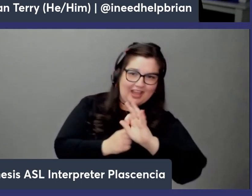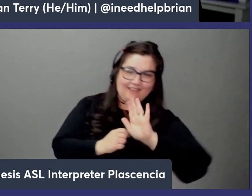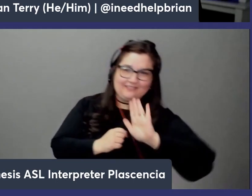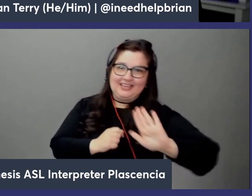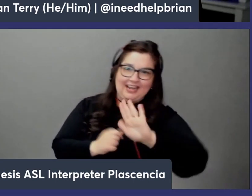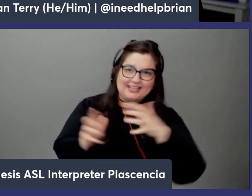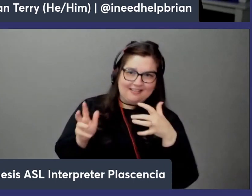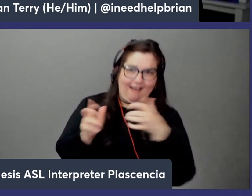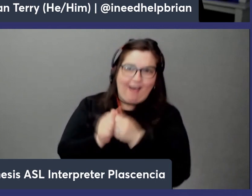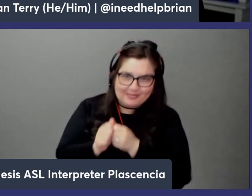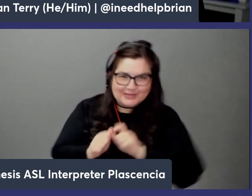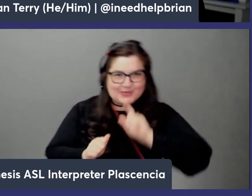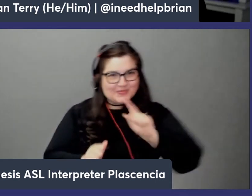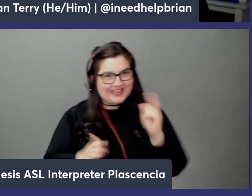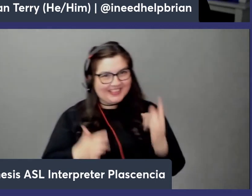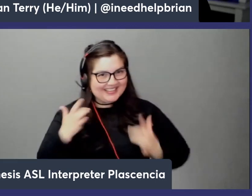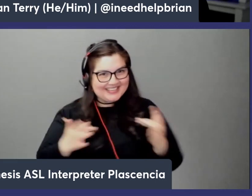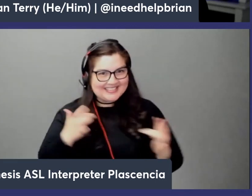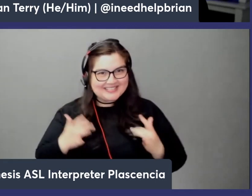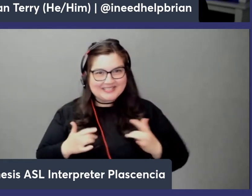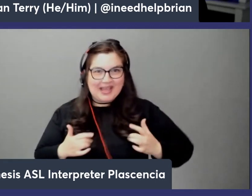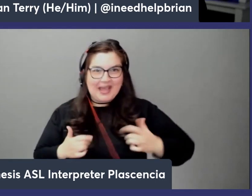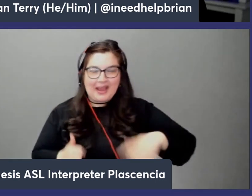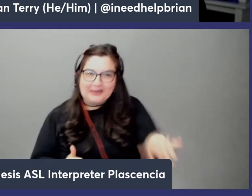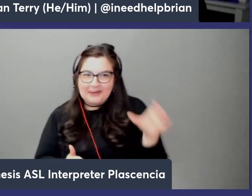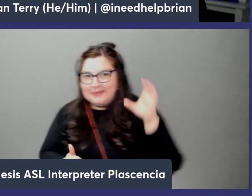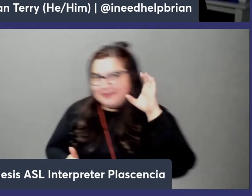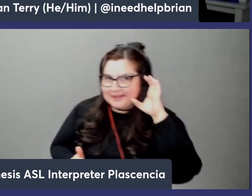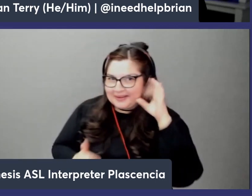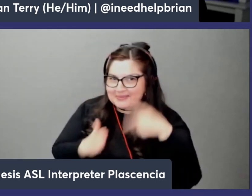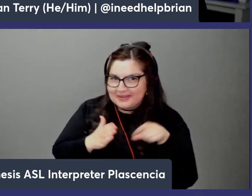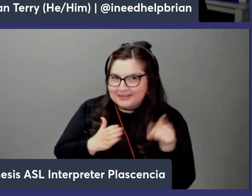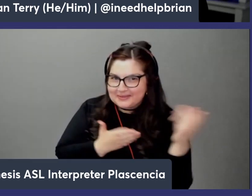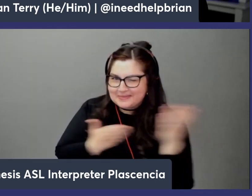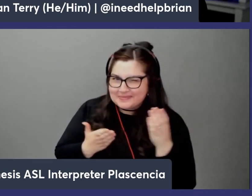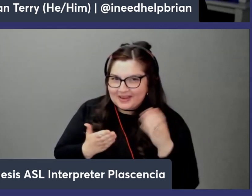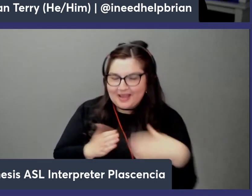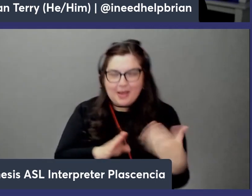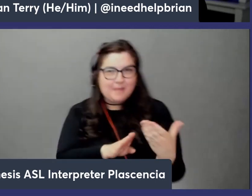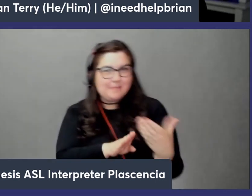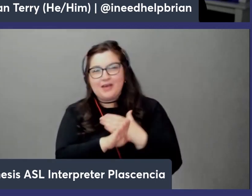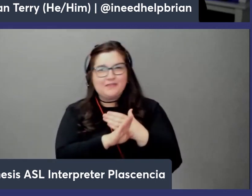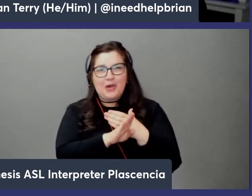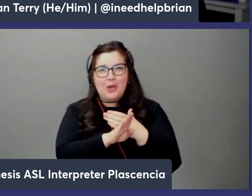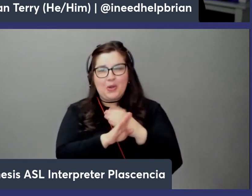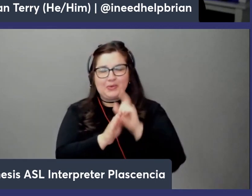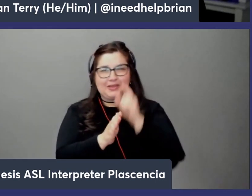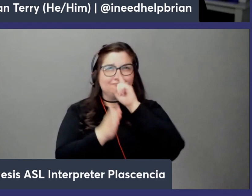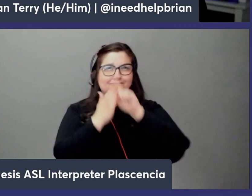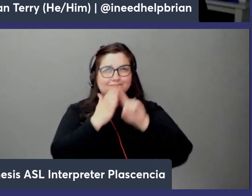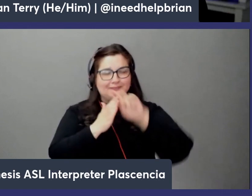so we're really excited to hear what you've got. But before we really dive into the new stuff, if you don't mind,